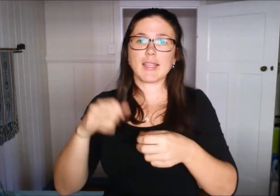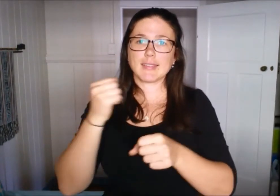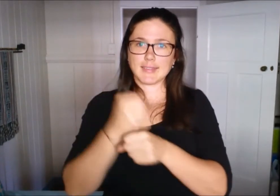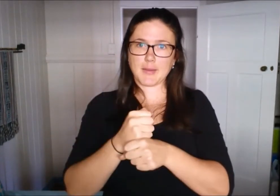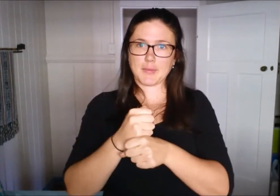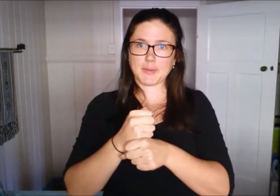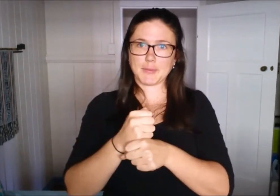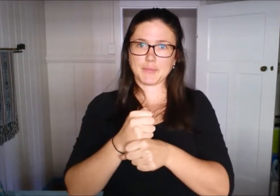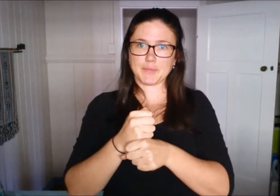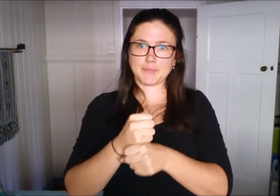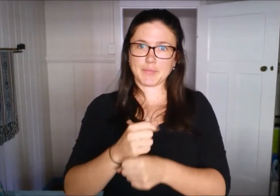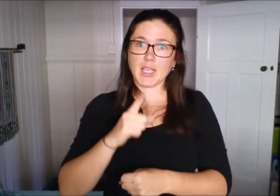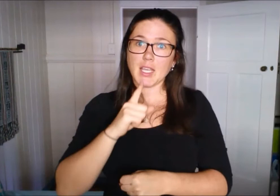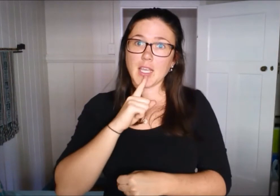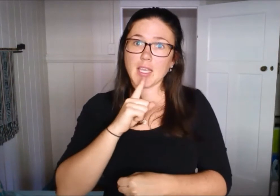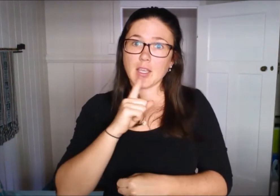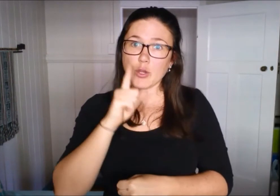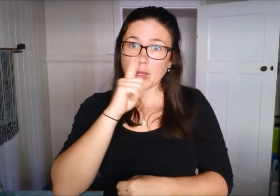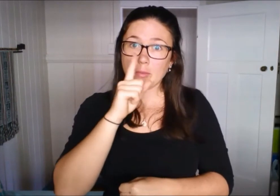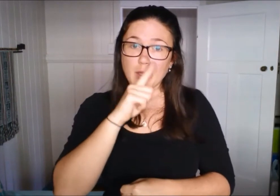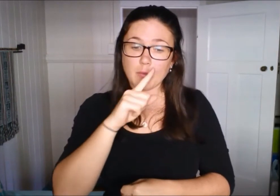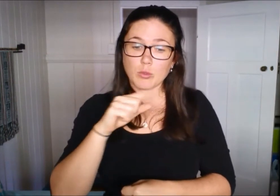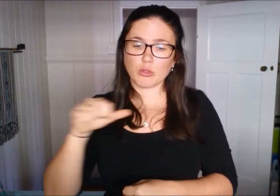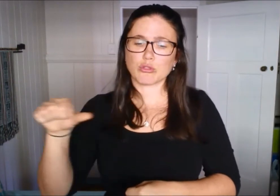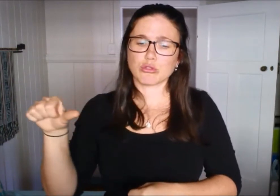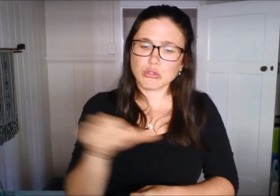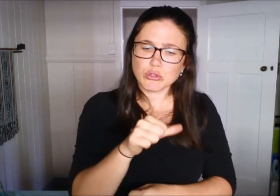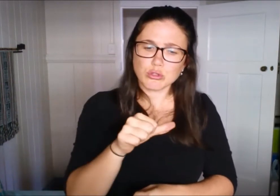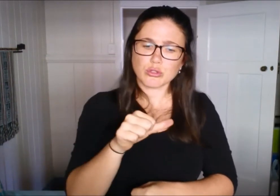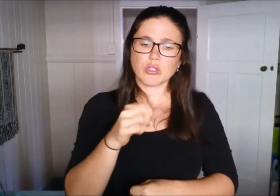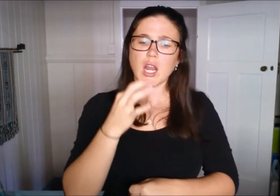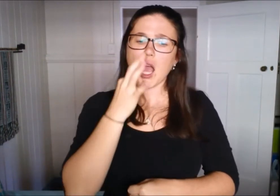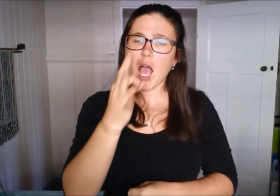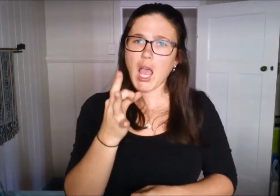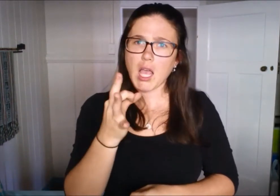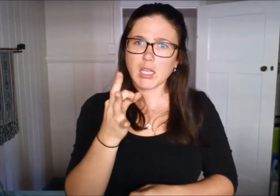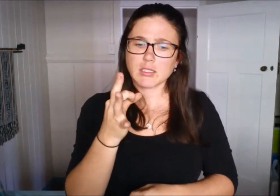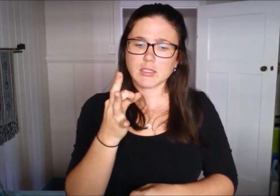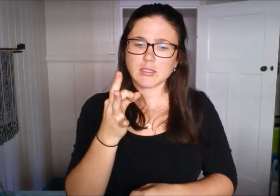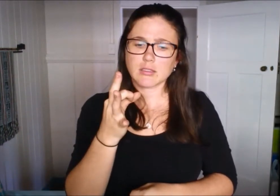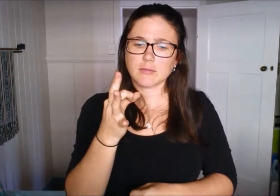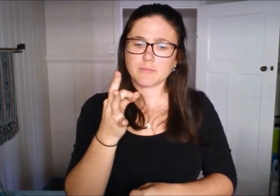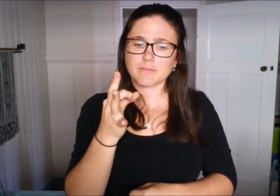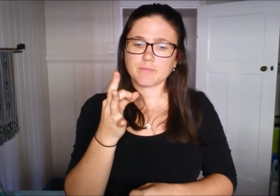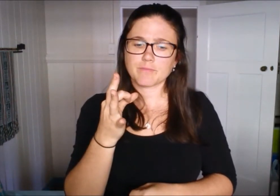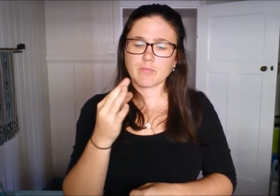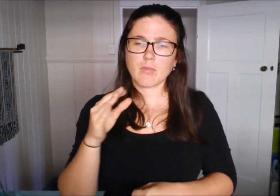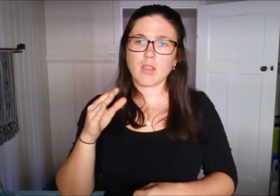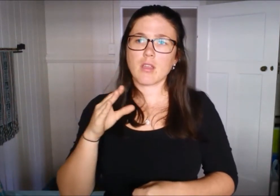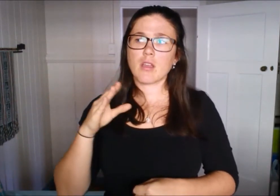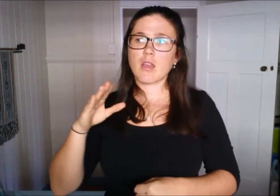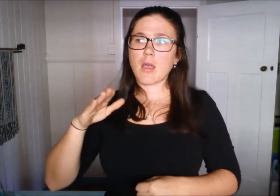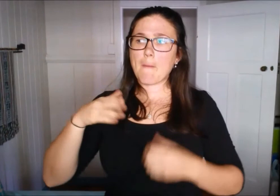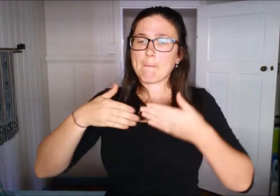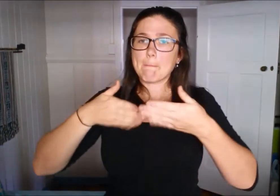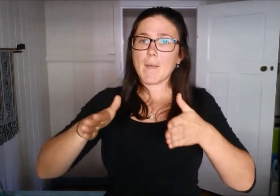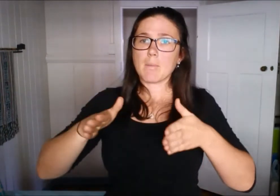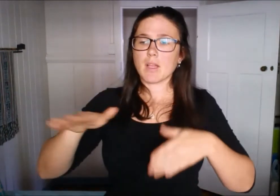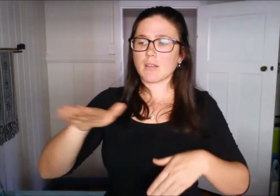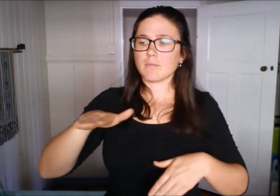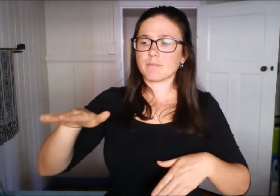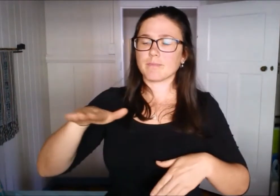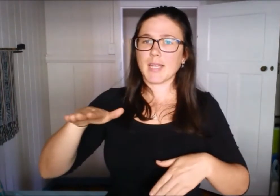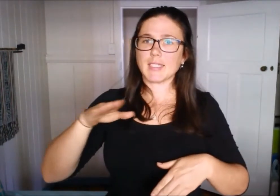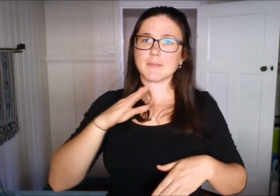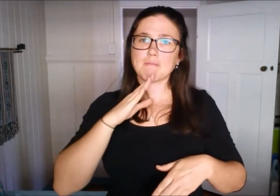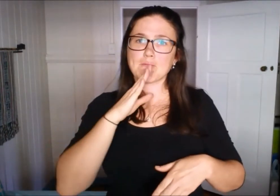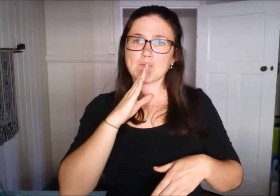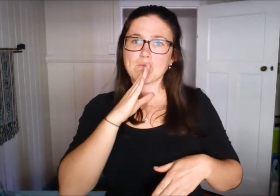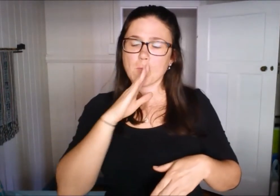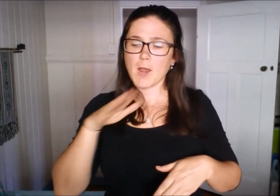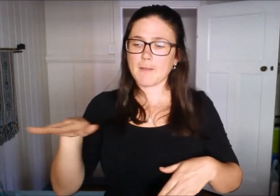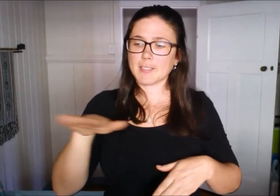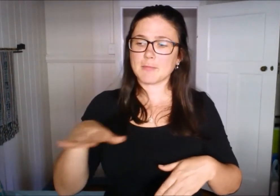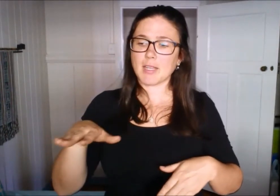For example, hearing people should be asking for public and private spaces